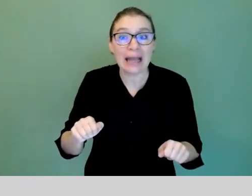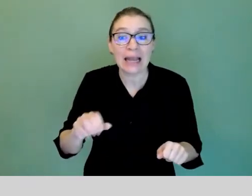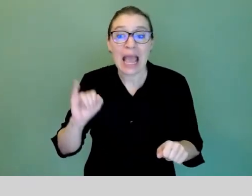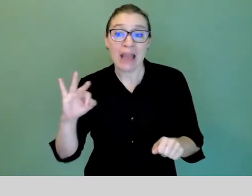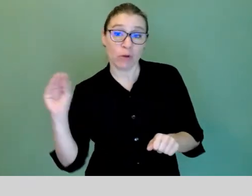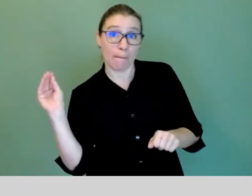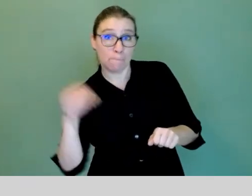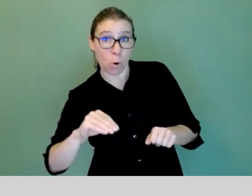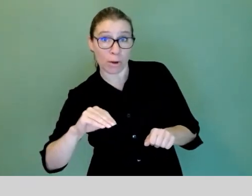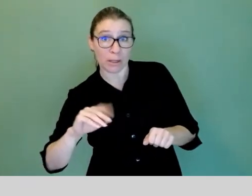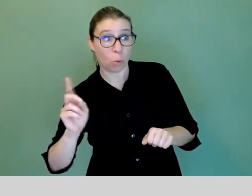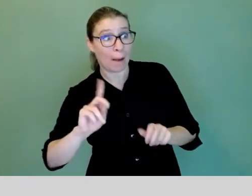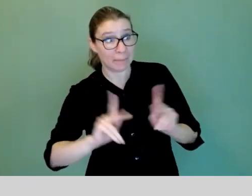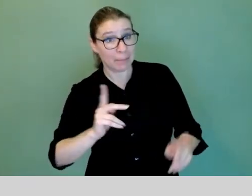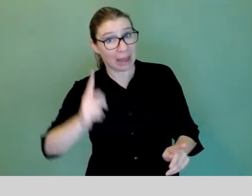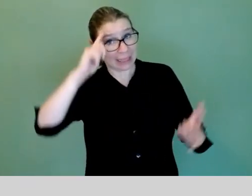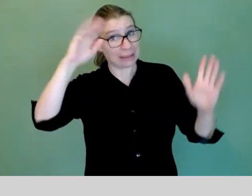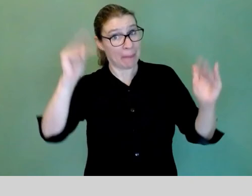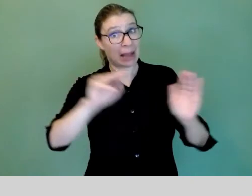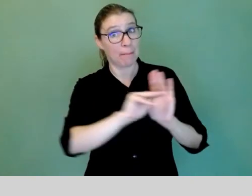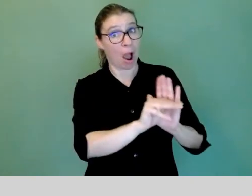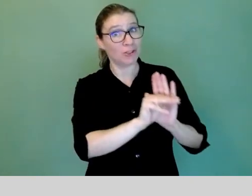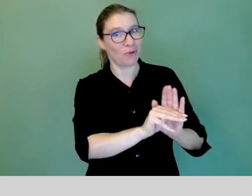you can get behavior that's unexpected.